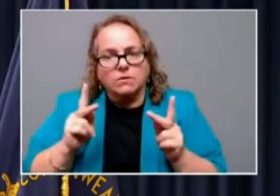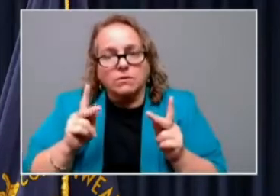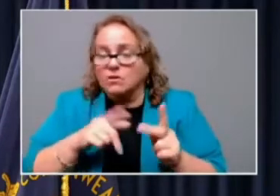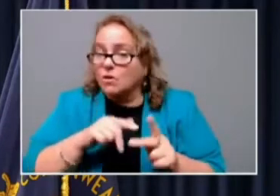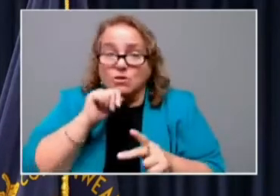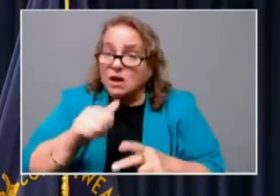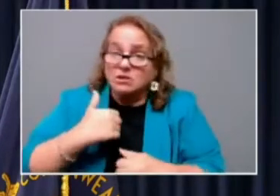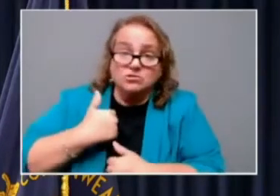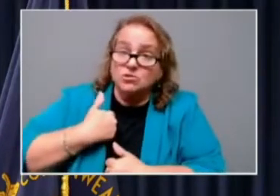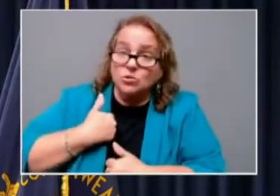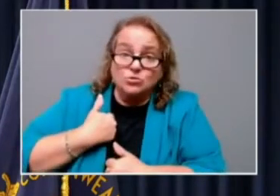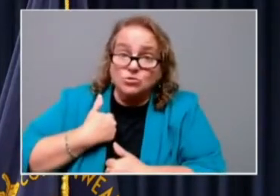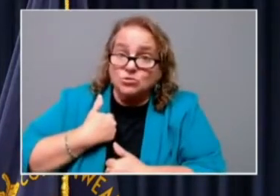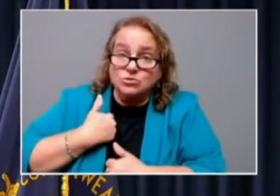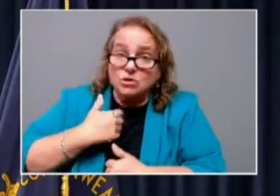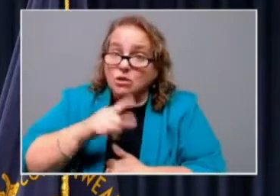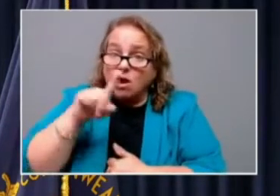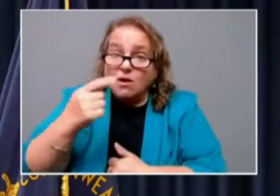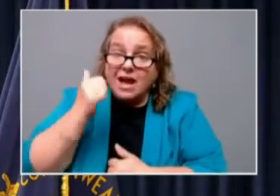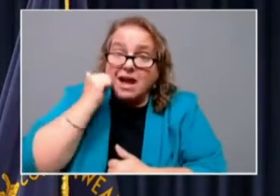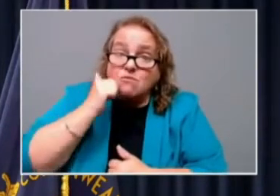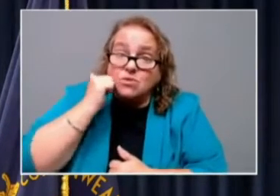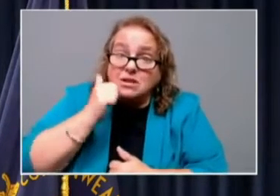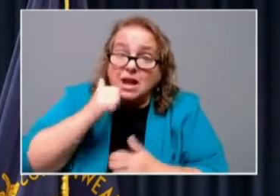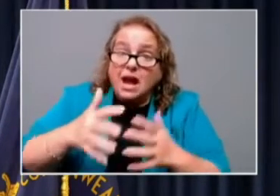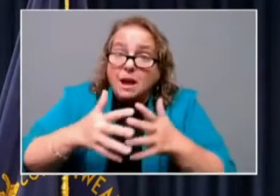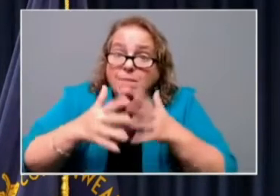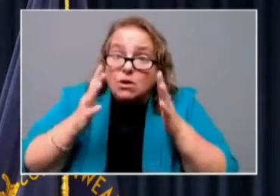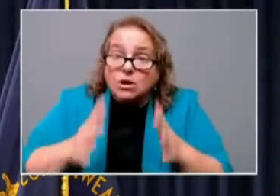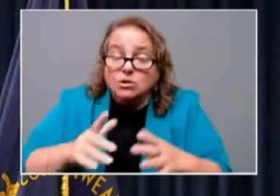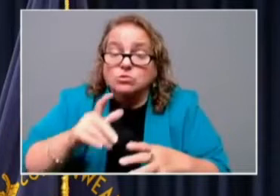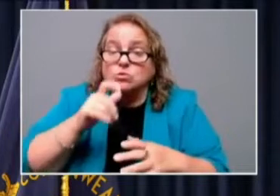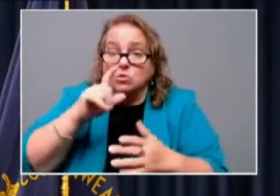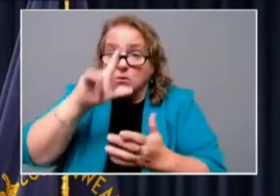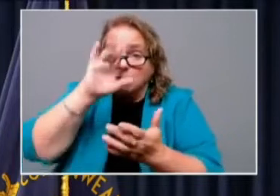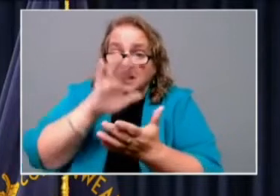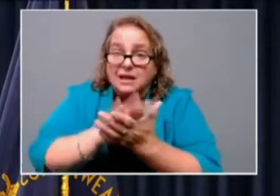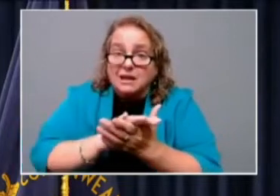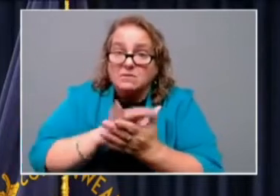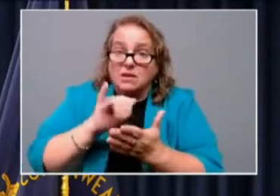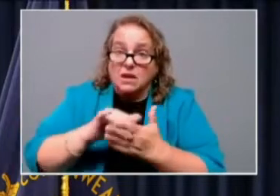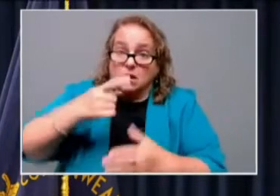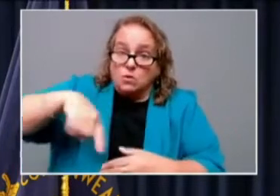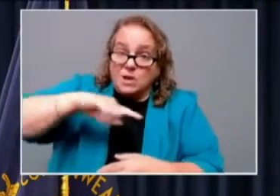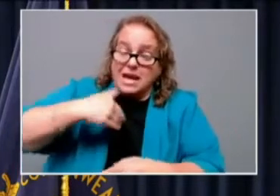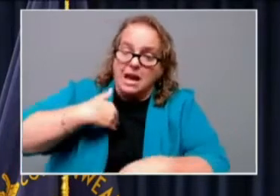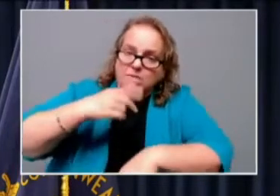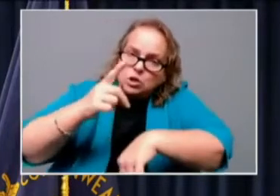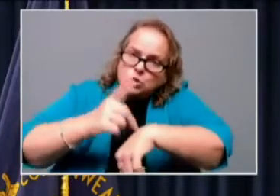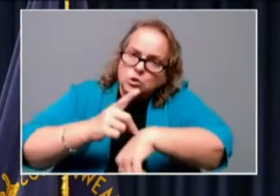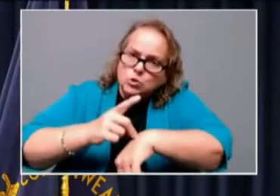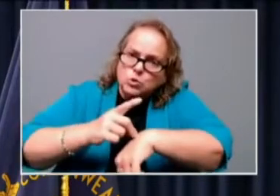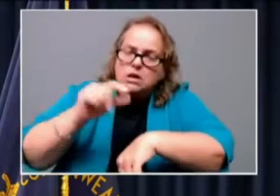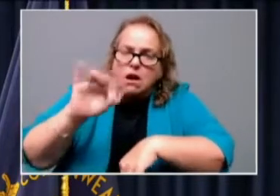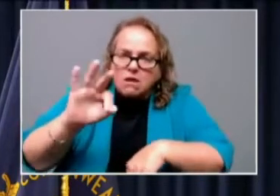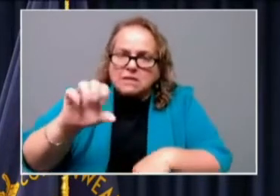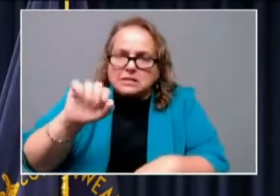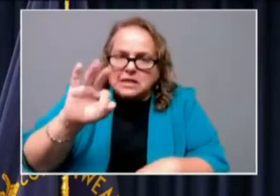everyday americans who believed that we all have a duty to the safety of this nation and of our people,